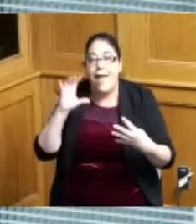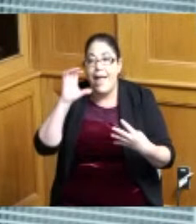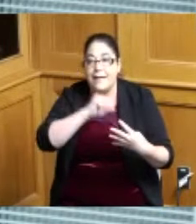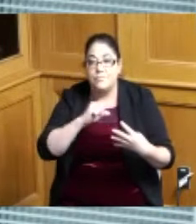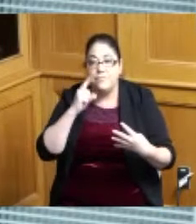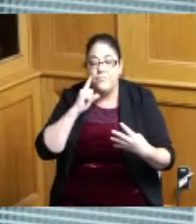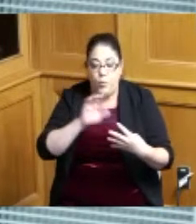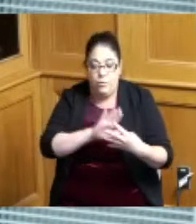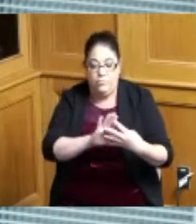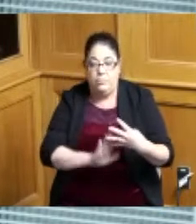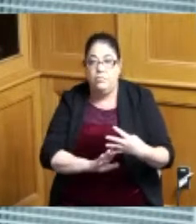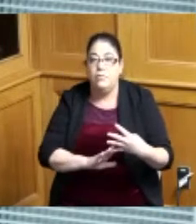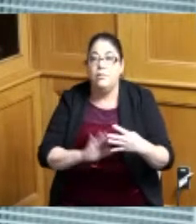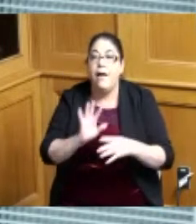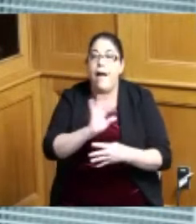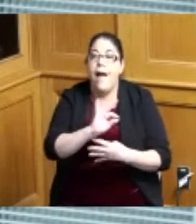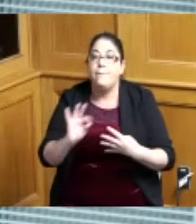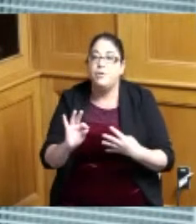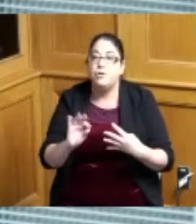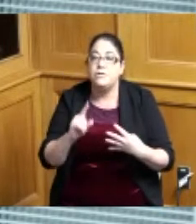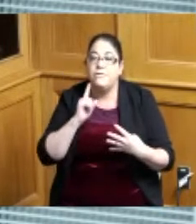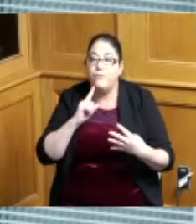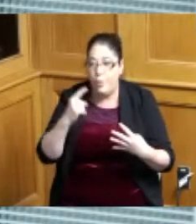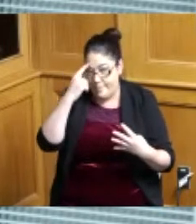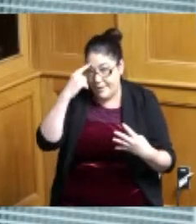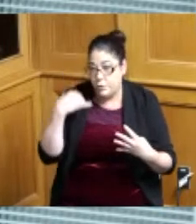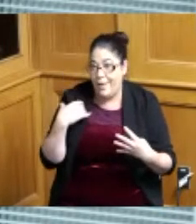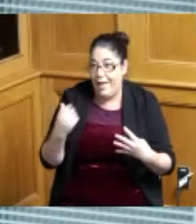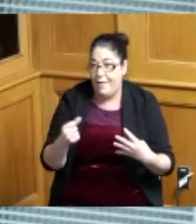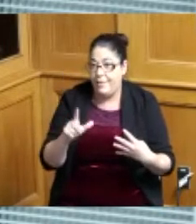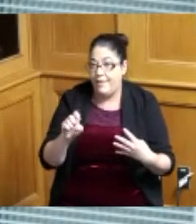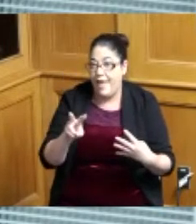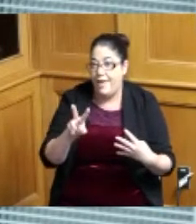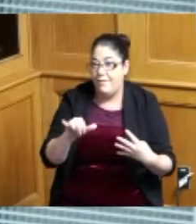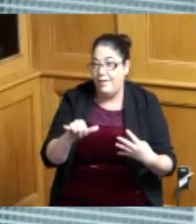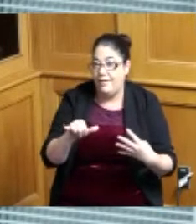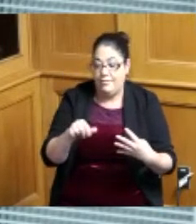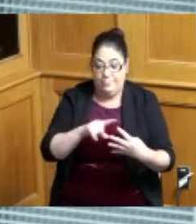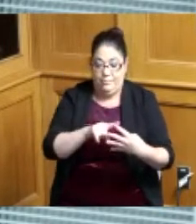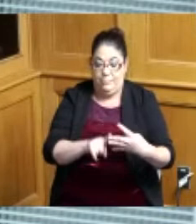for options to have on the table for the mental health levy the reason for each of those options